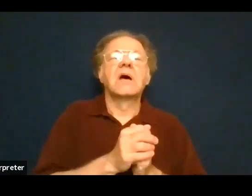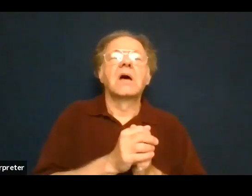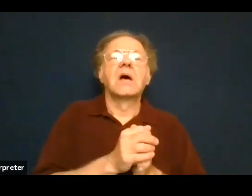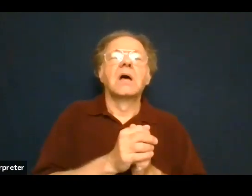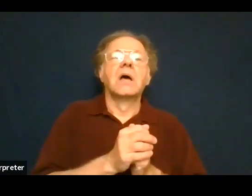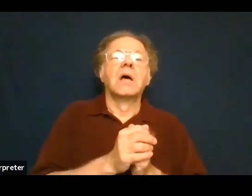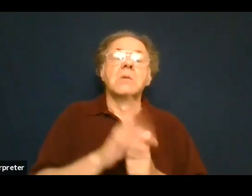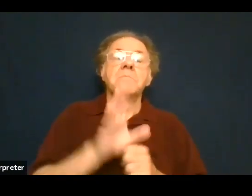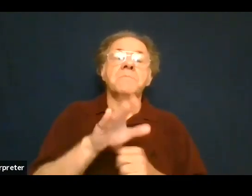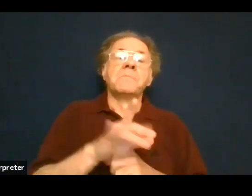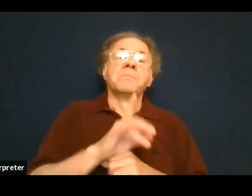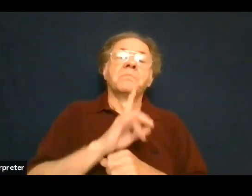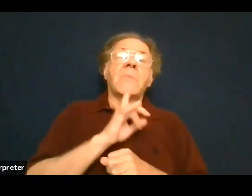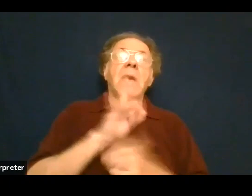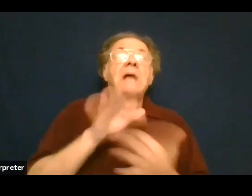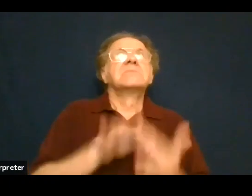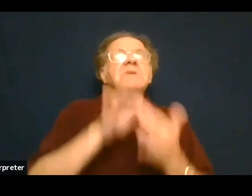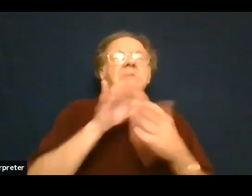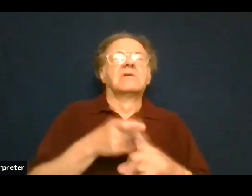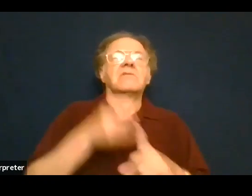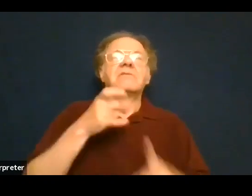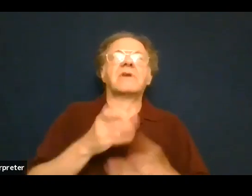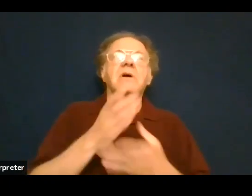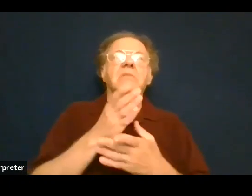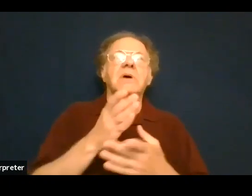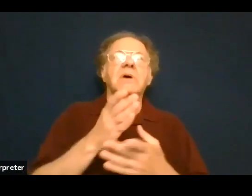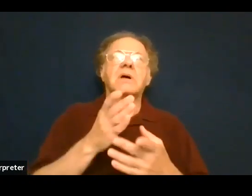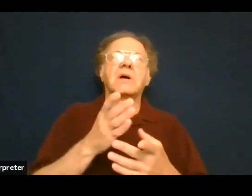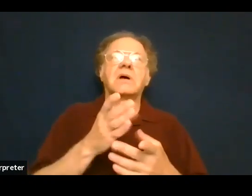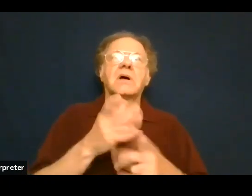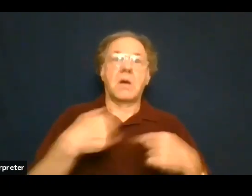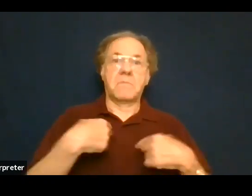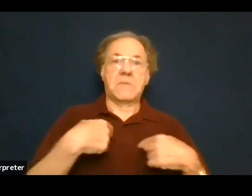especially from someone like me that comes from an auditory background,